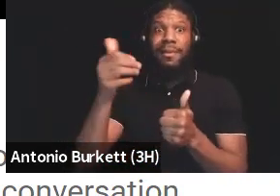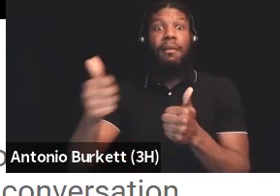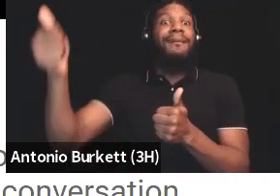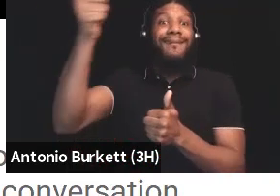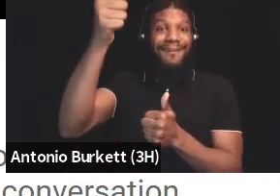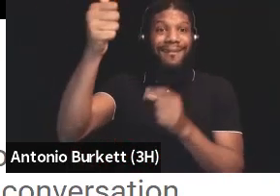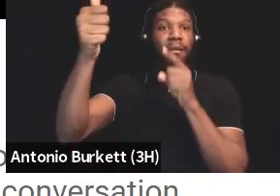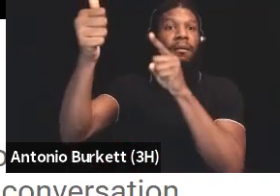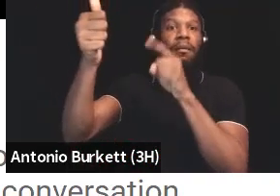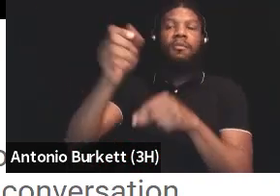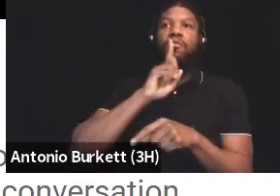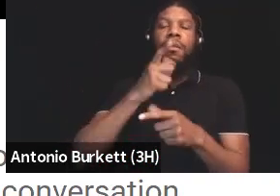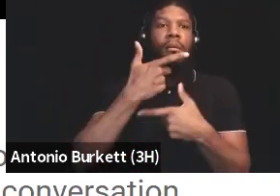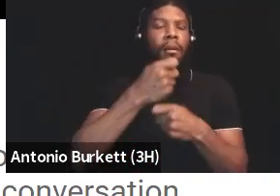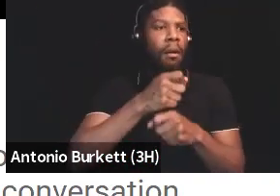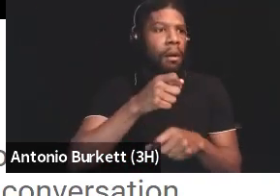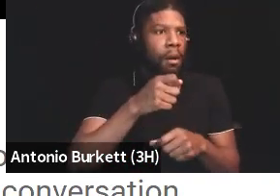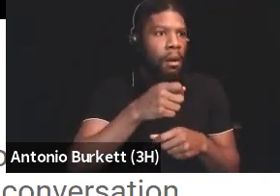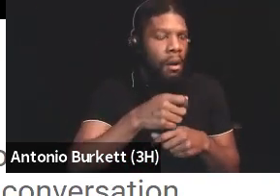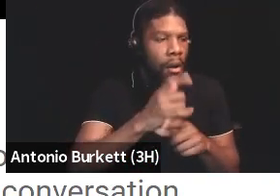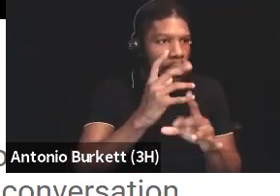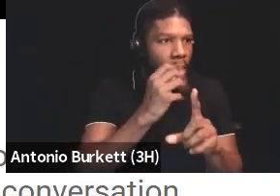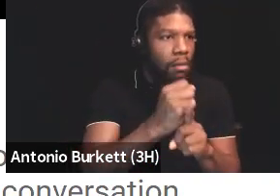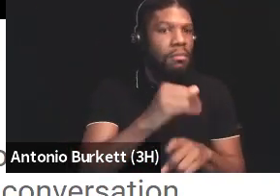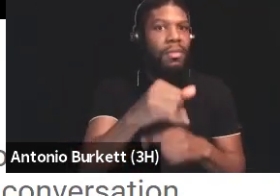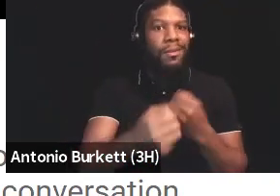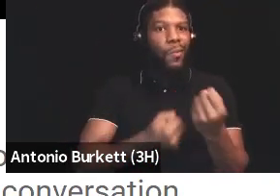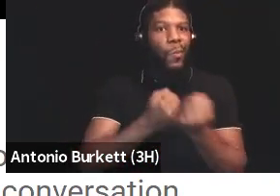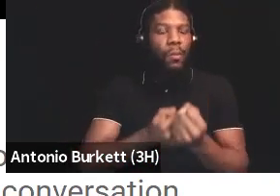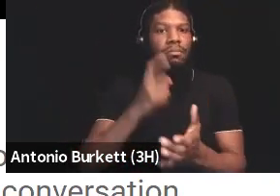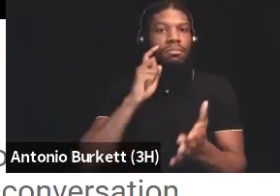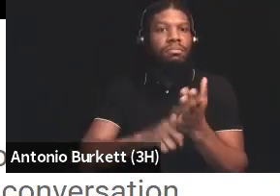interested in this kind of support to recognize the importance of it. I think it helped that she